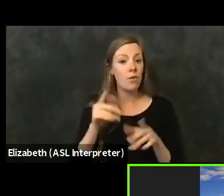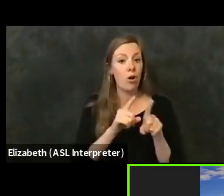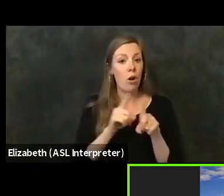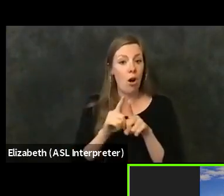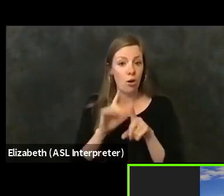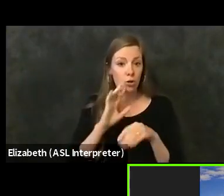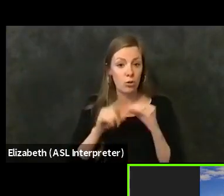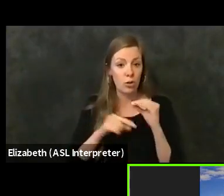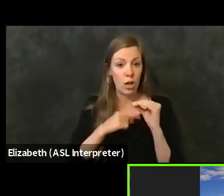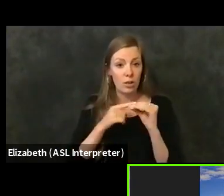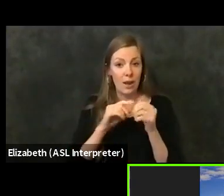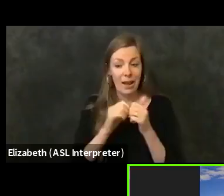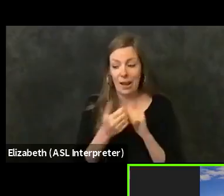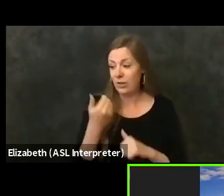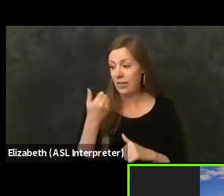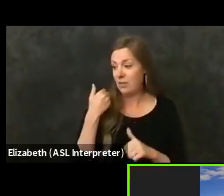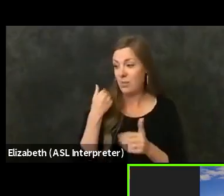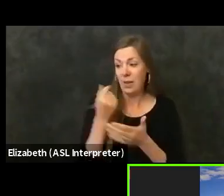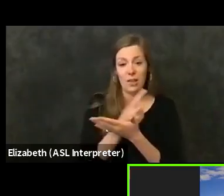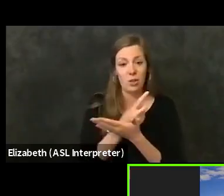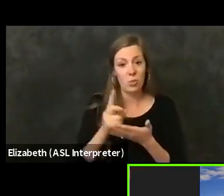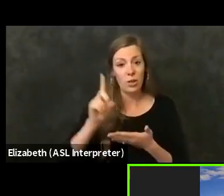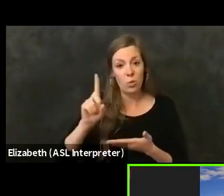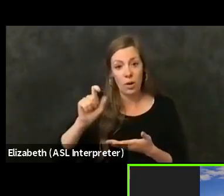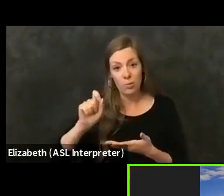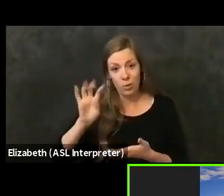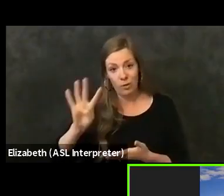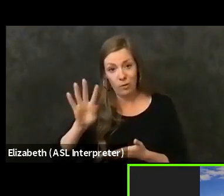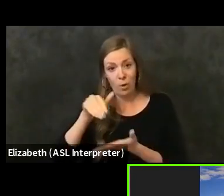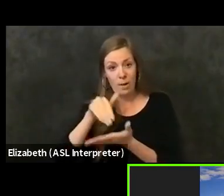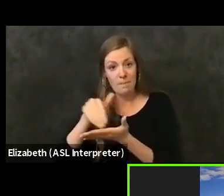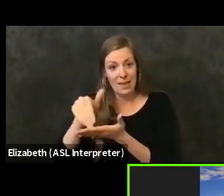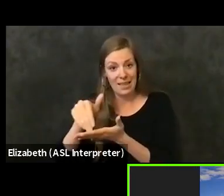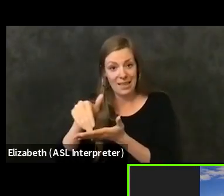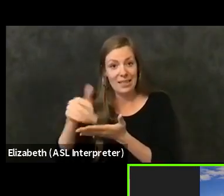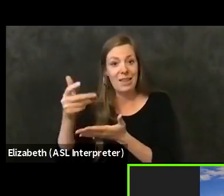this past week we had one point four million vaccines come to the state. This next week.